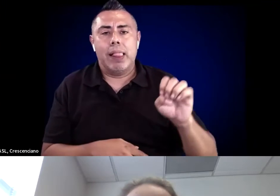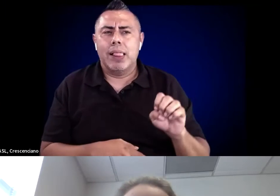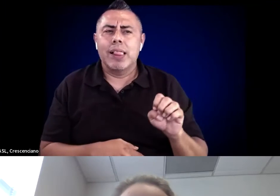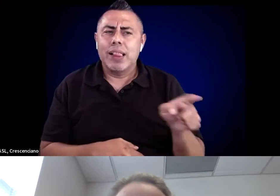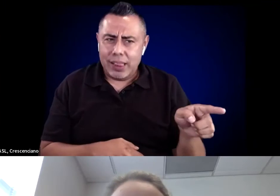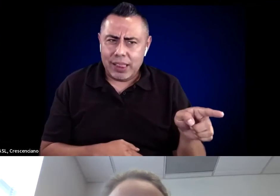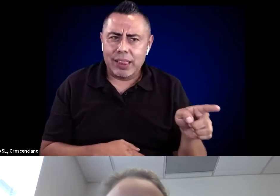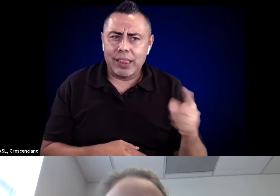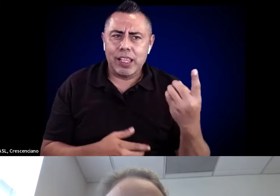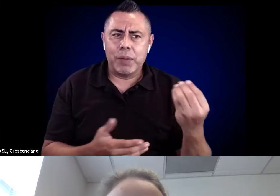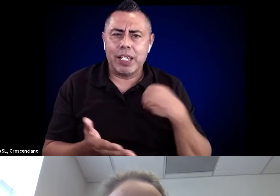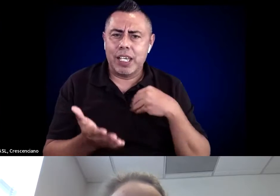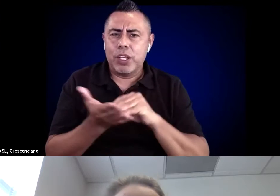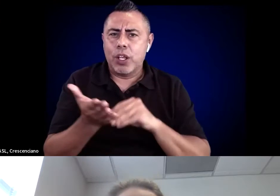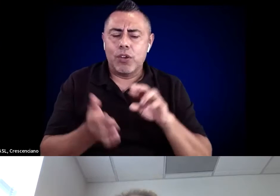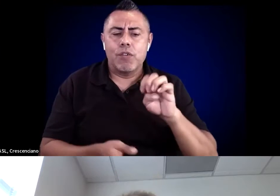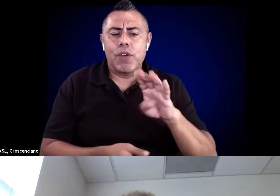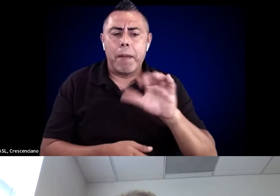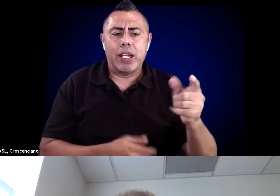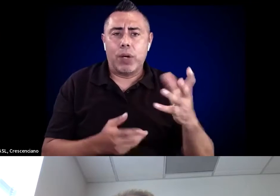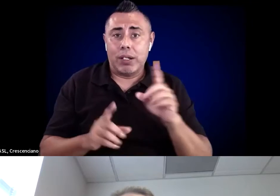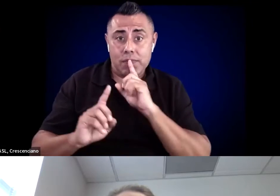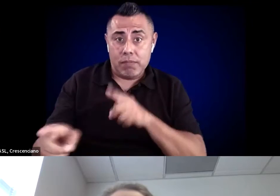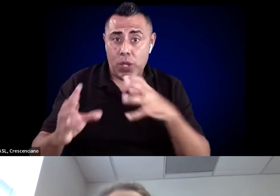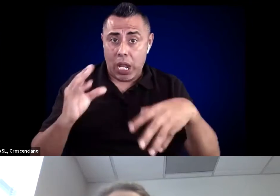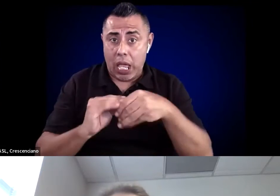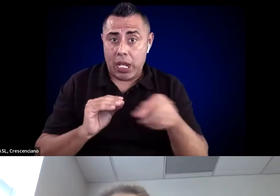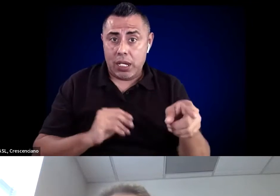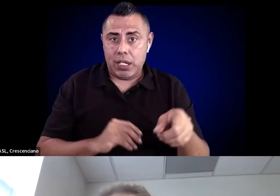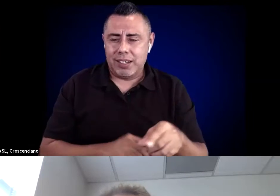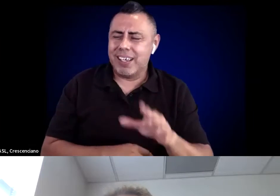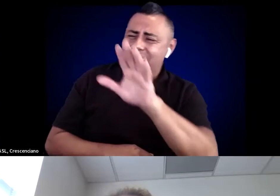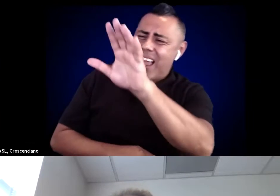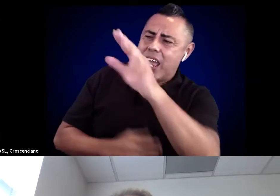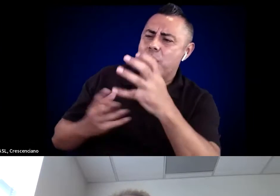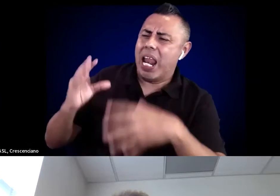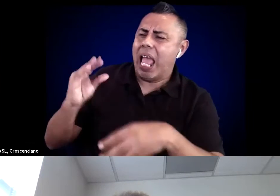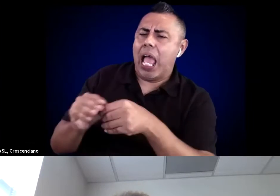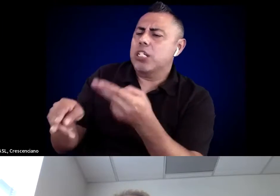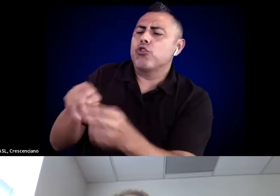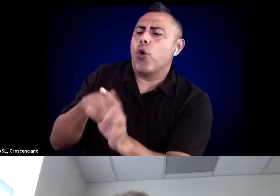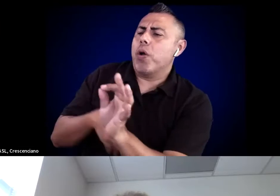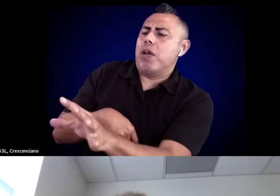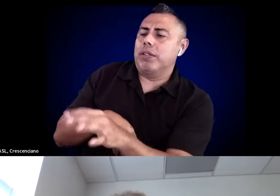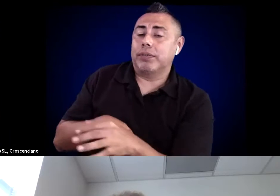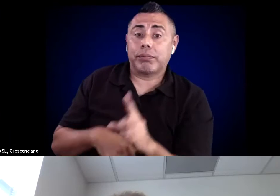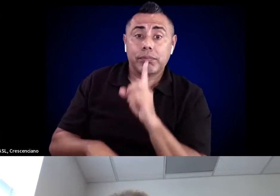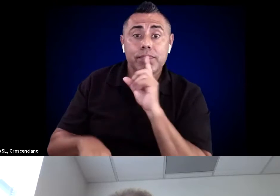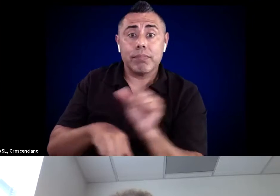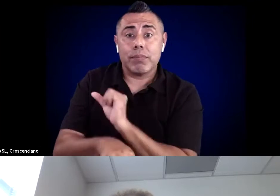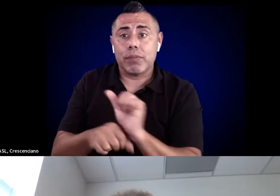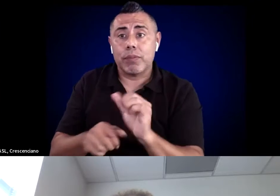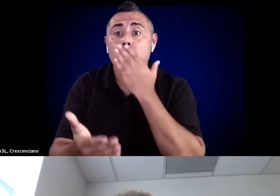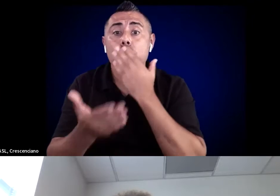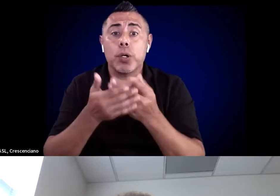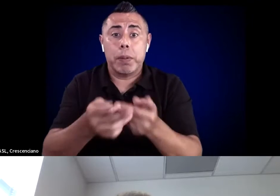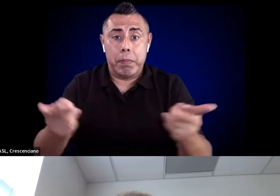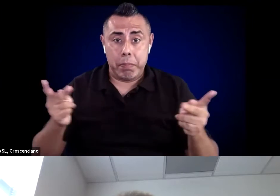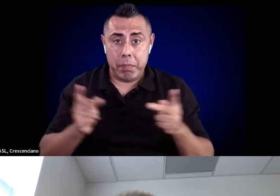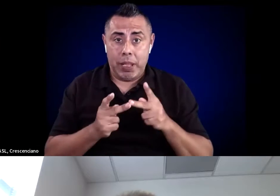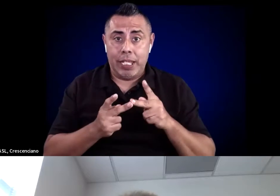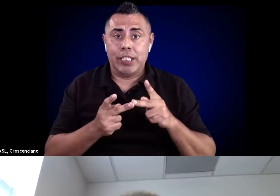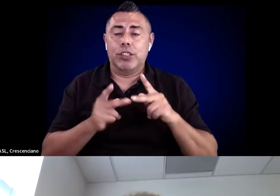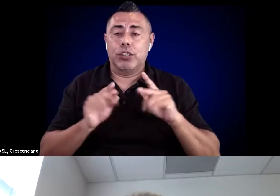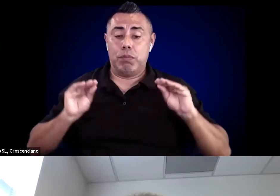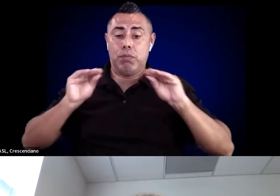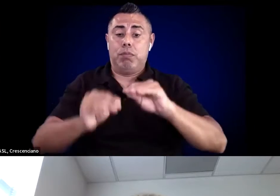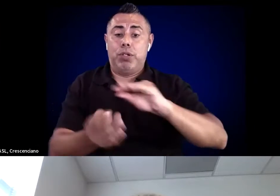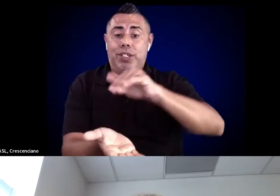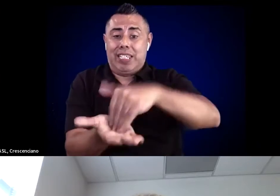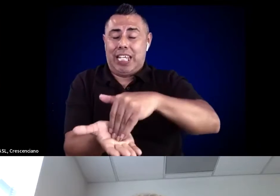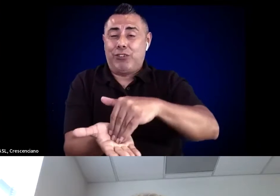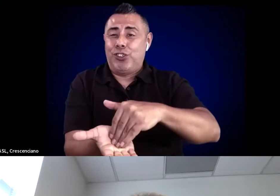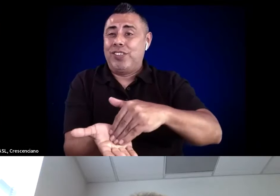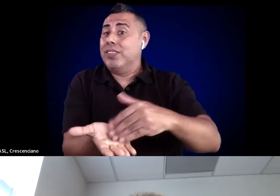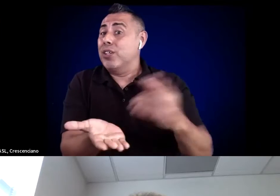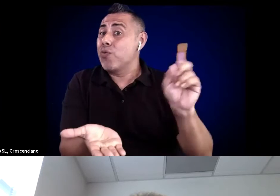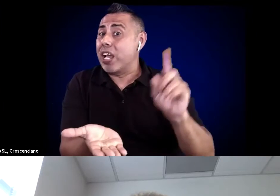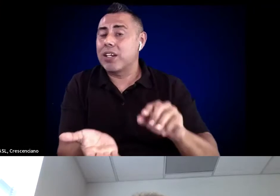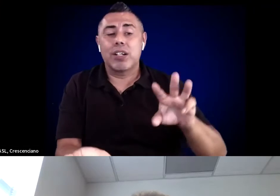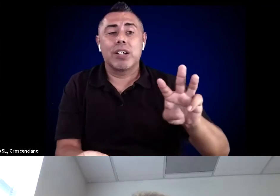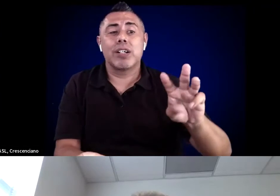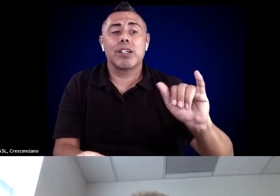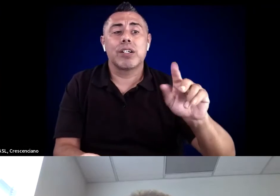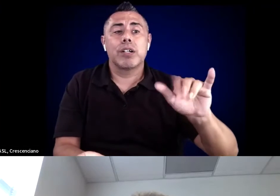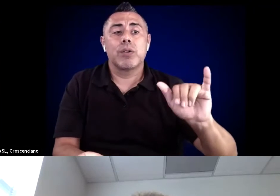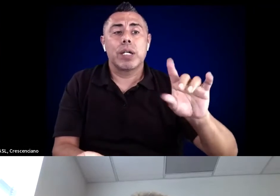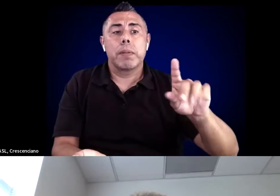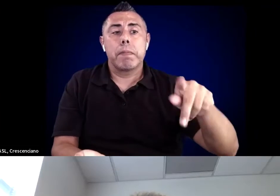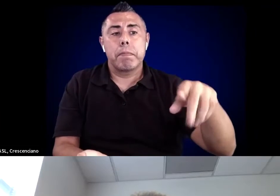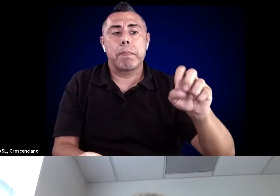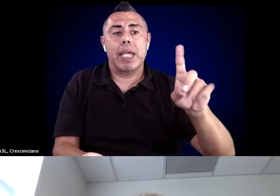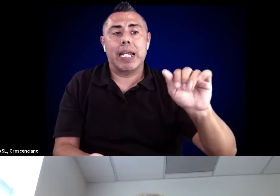Rebecca Tarvin (she/her): um respond or comment and add